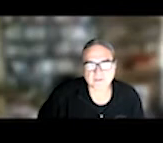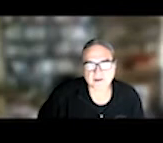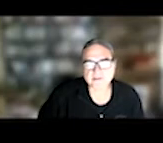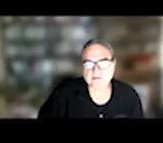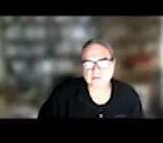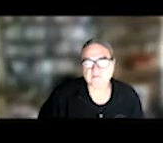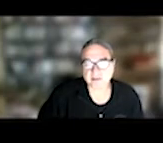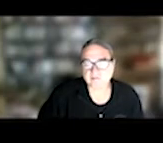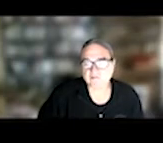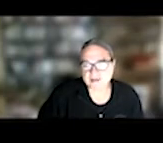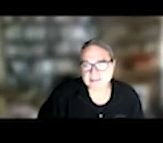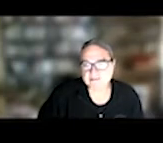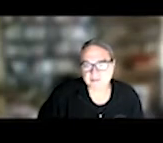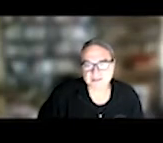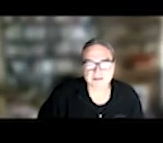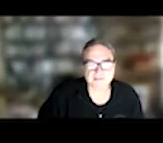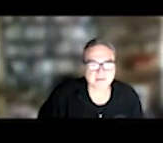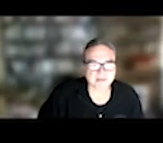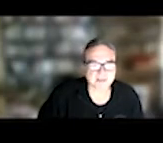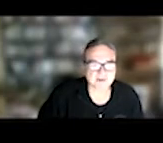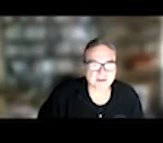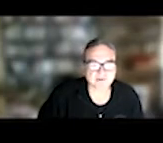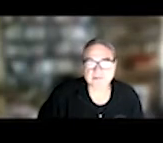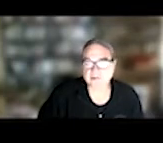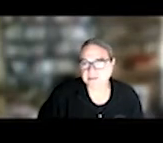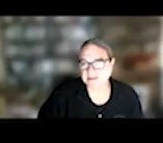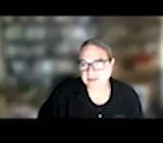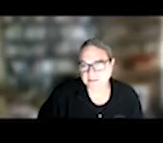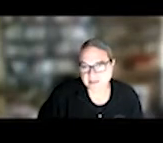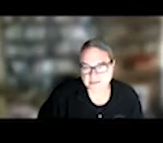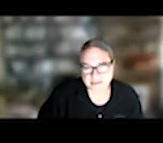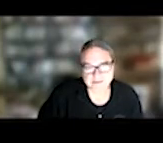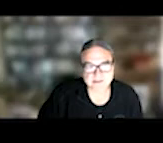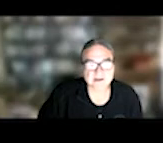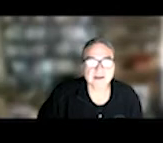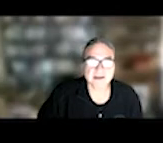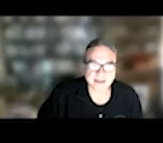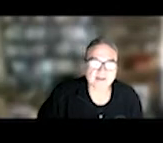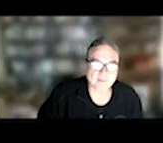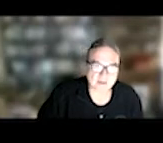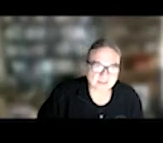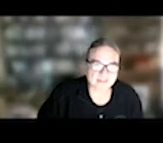but also even risk for things like physical injury risk for things like diabetes and cancer and risk